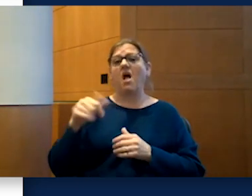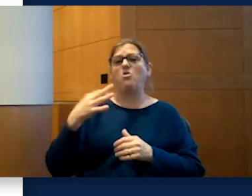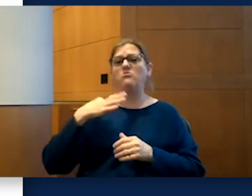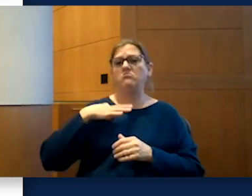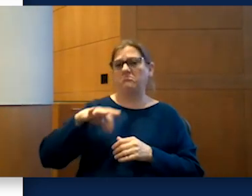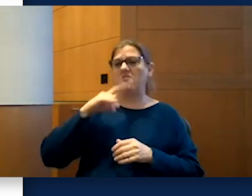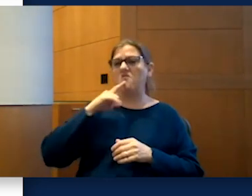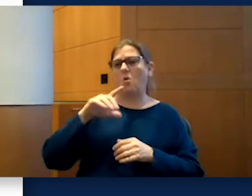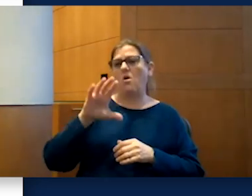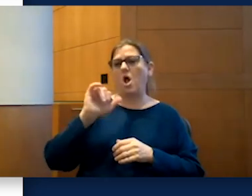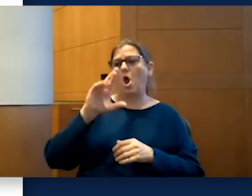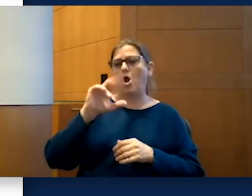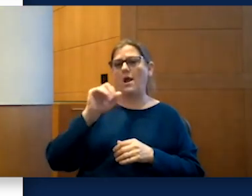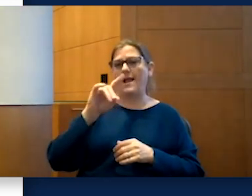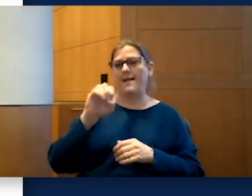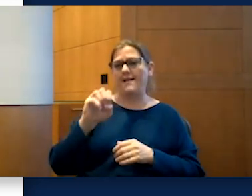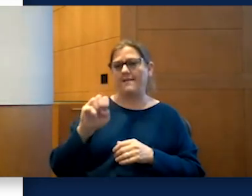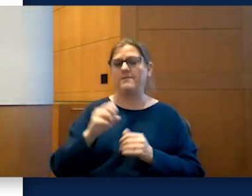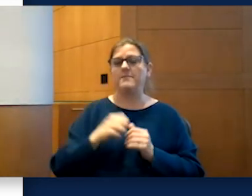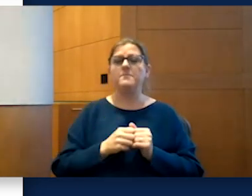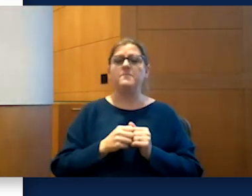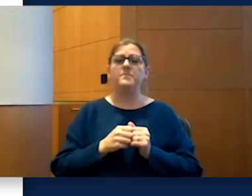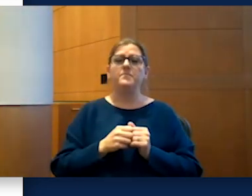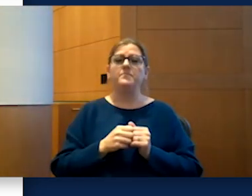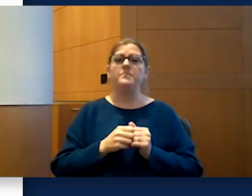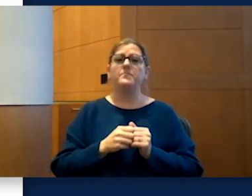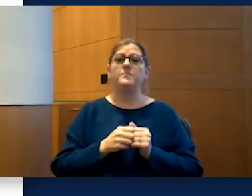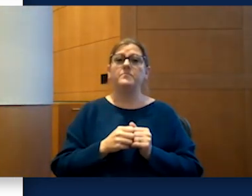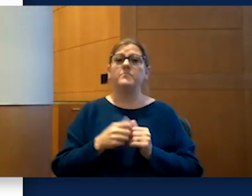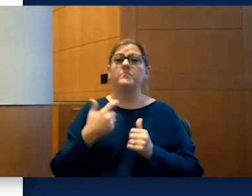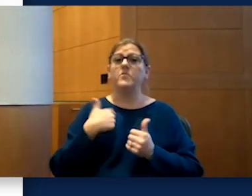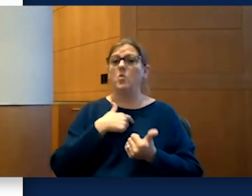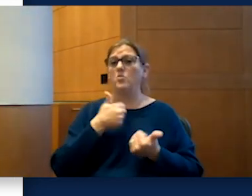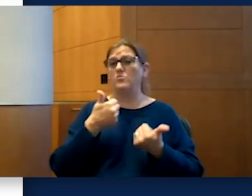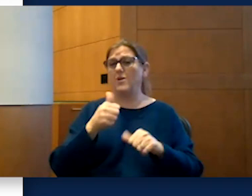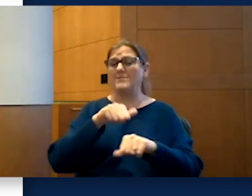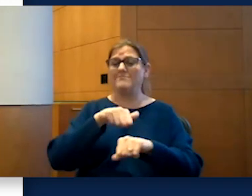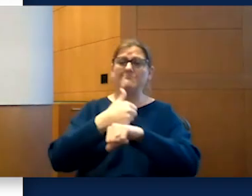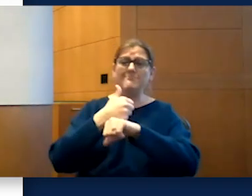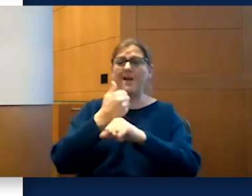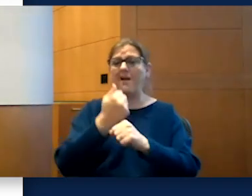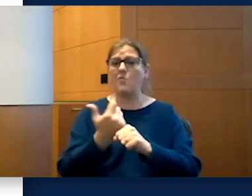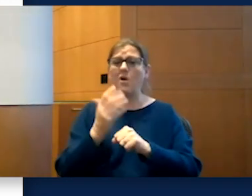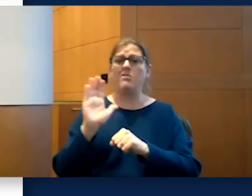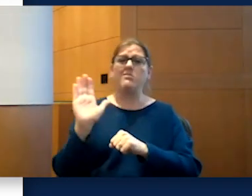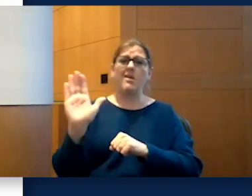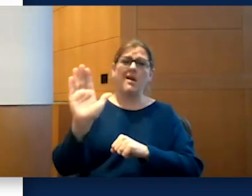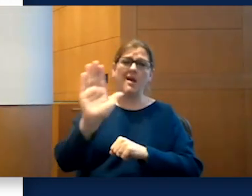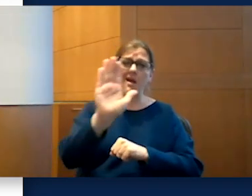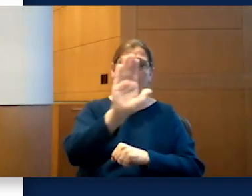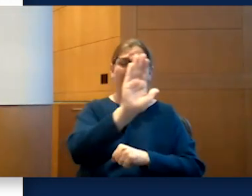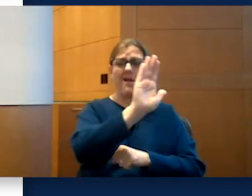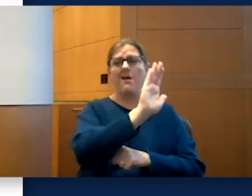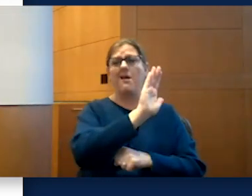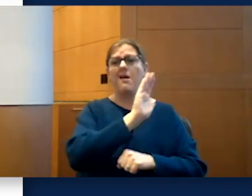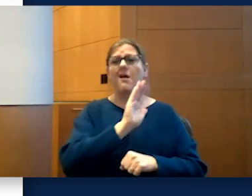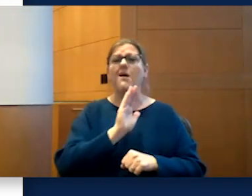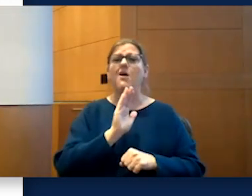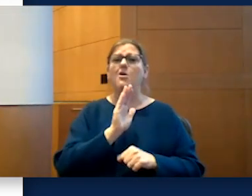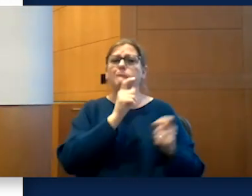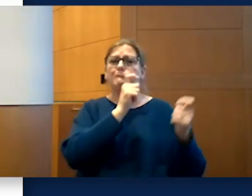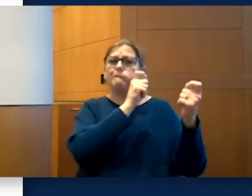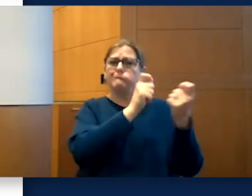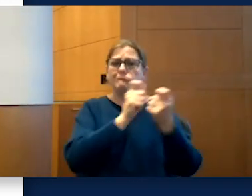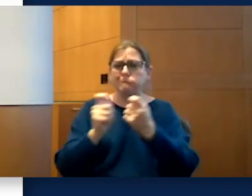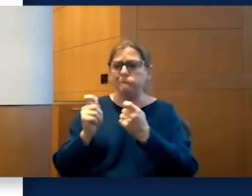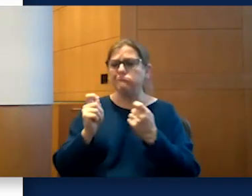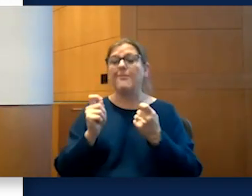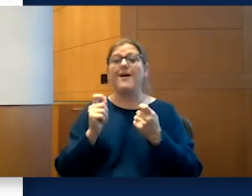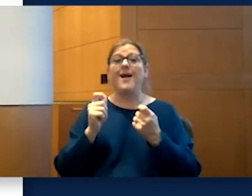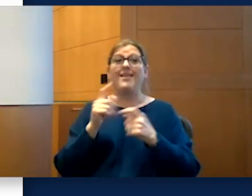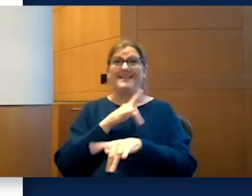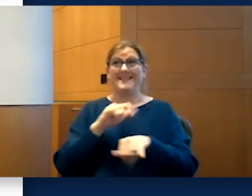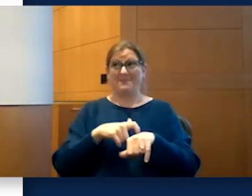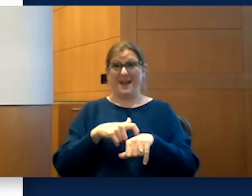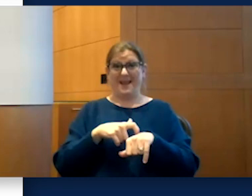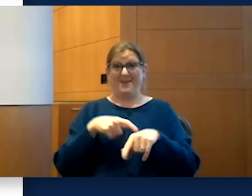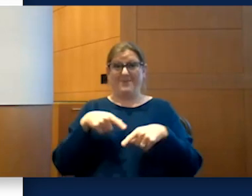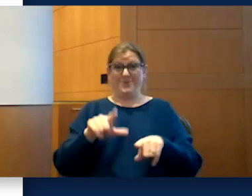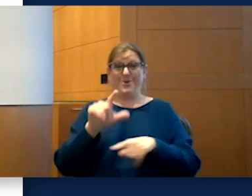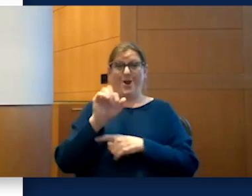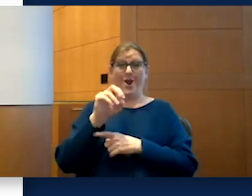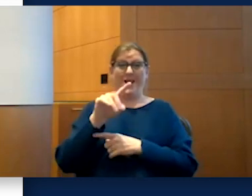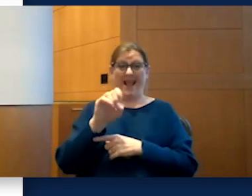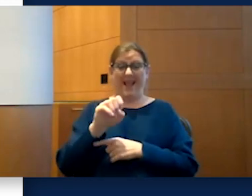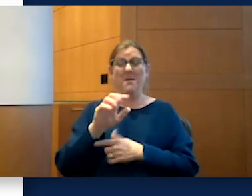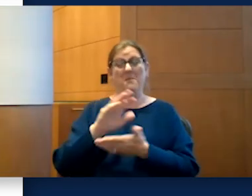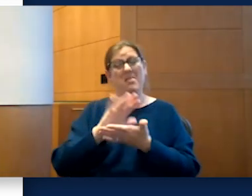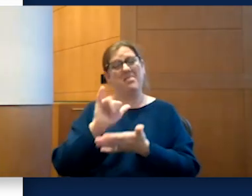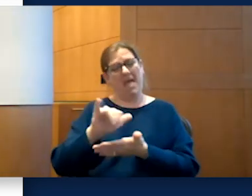Evaluation lab?